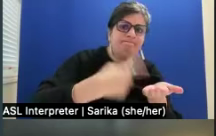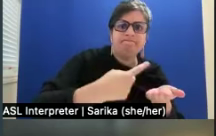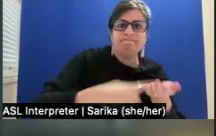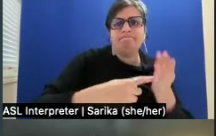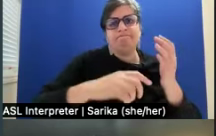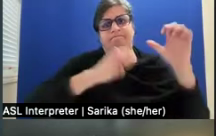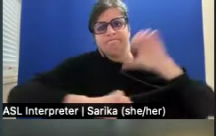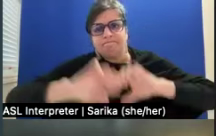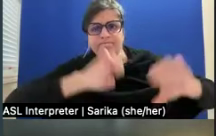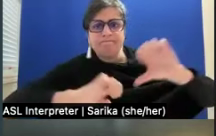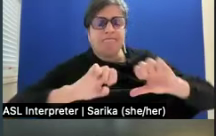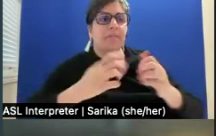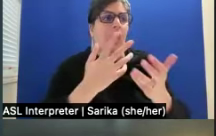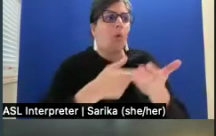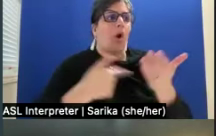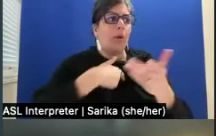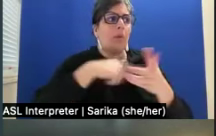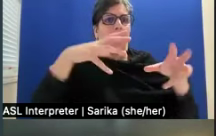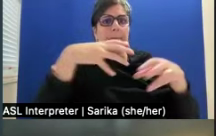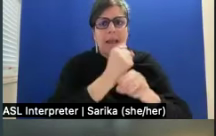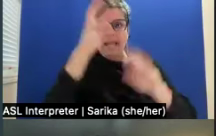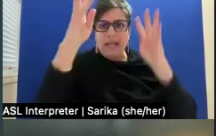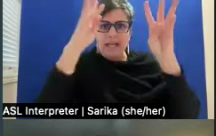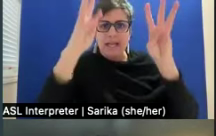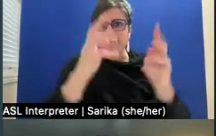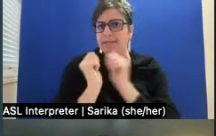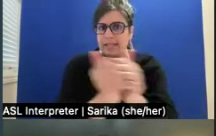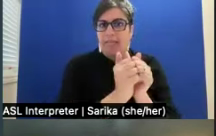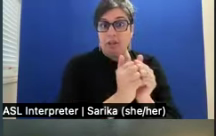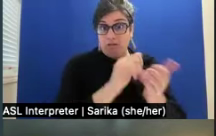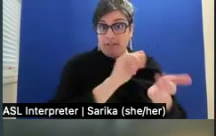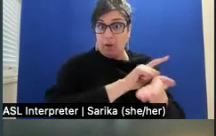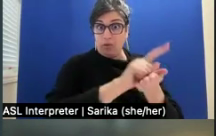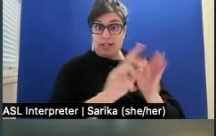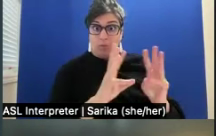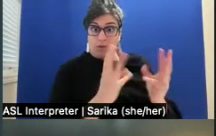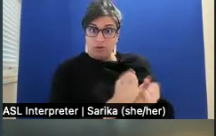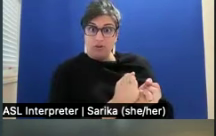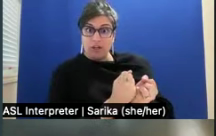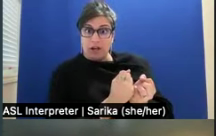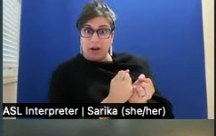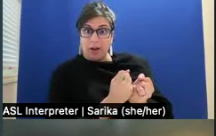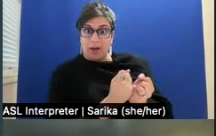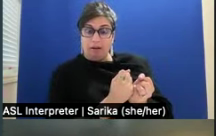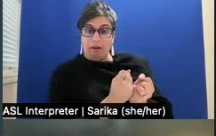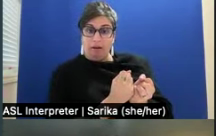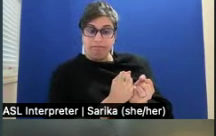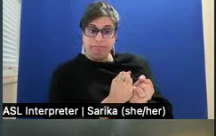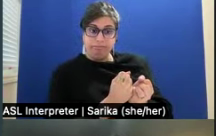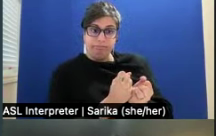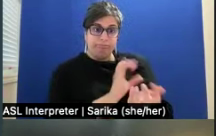we were making together, in that weekly workshop to create, a, a larger 90 minute work,